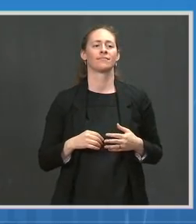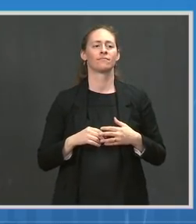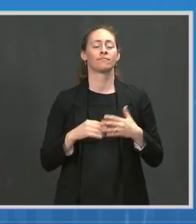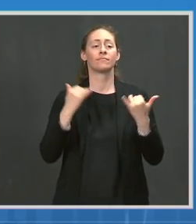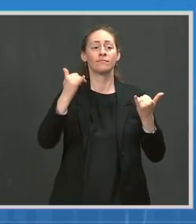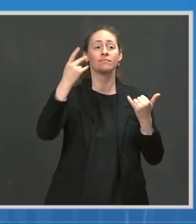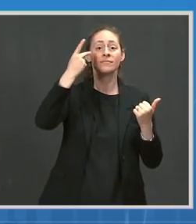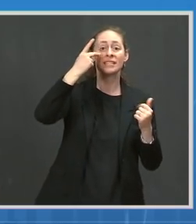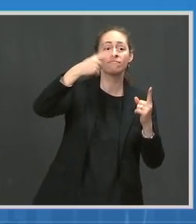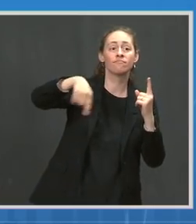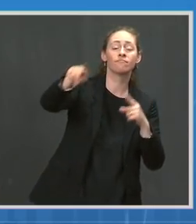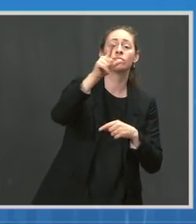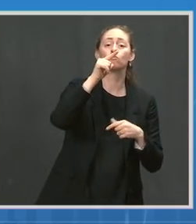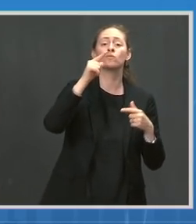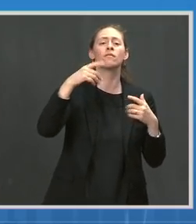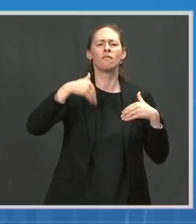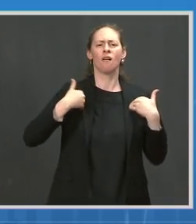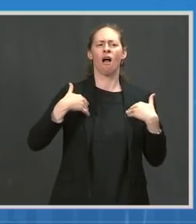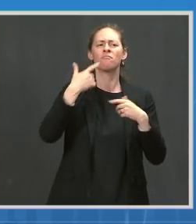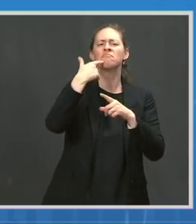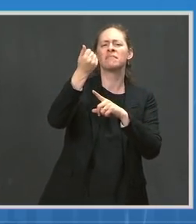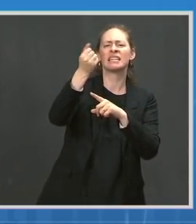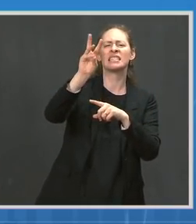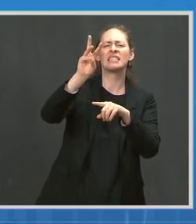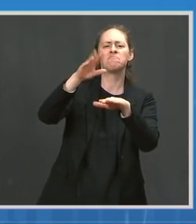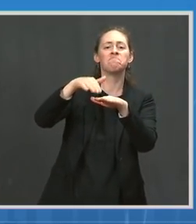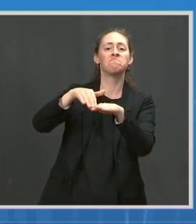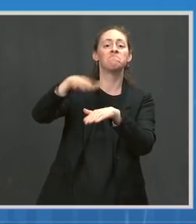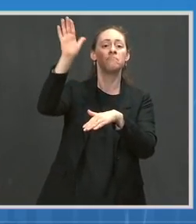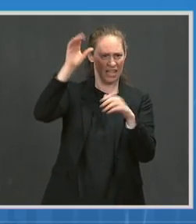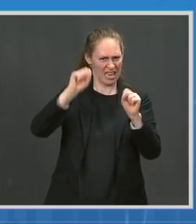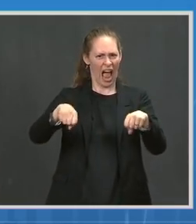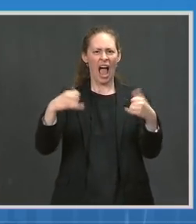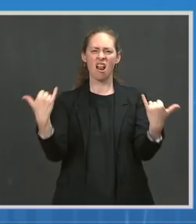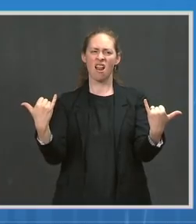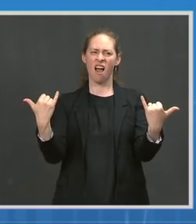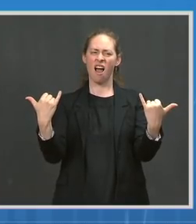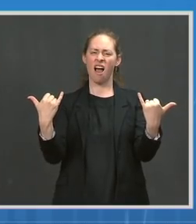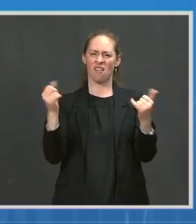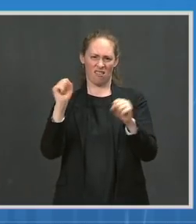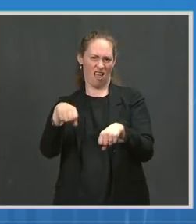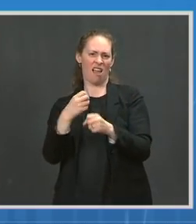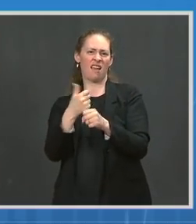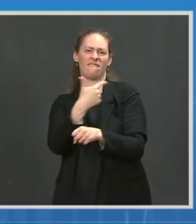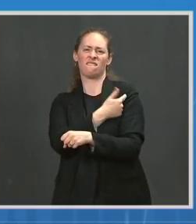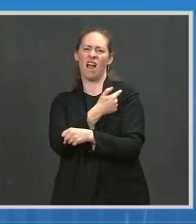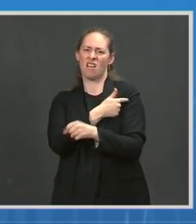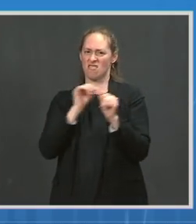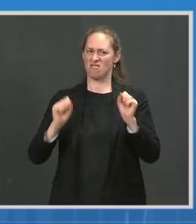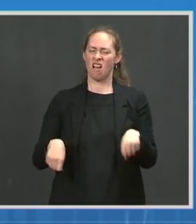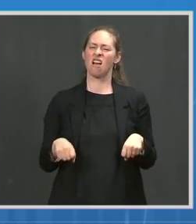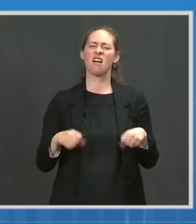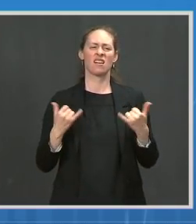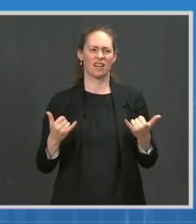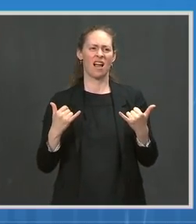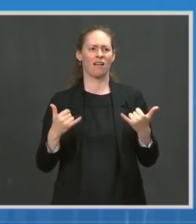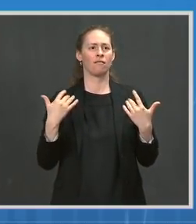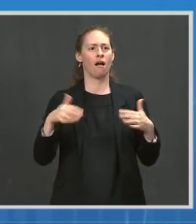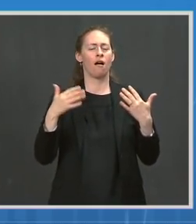and up are eligible for the COVID-19 vaccine -- a tremendous step forward in our efforts to end this pandemic.